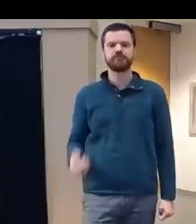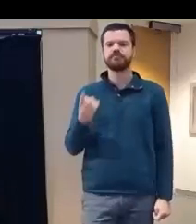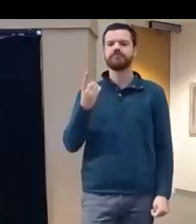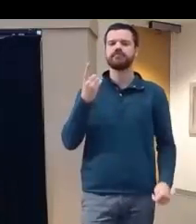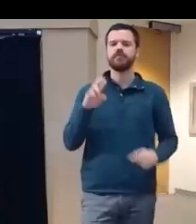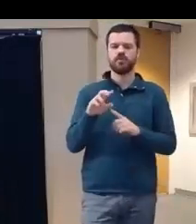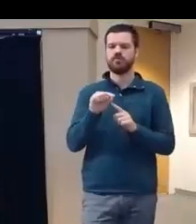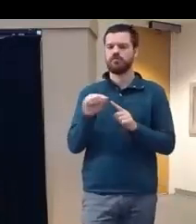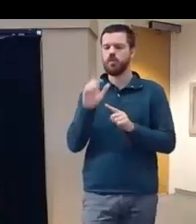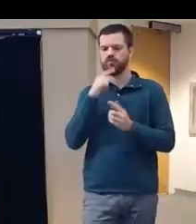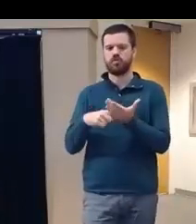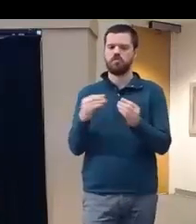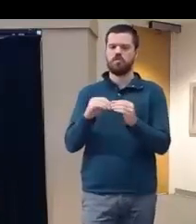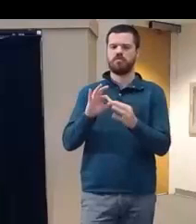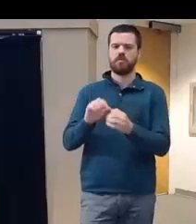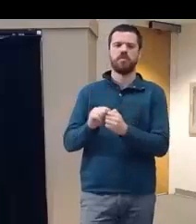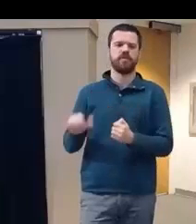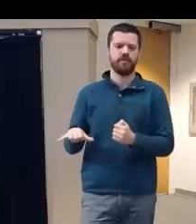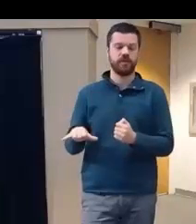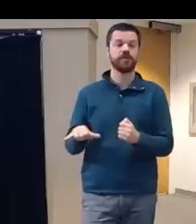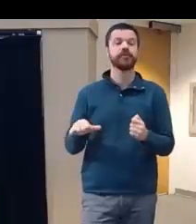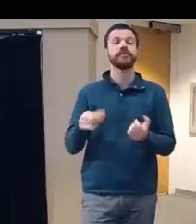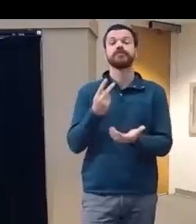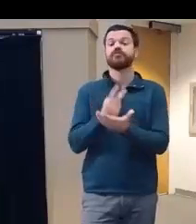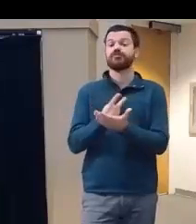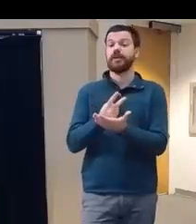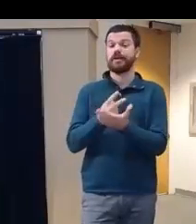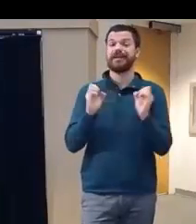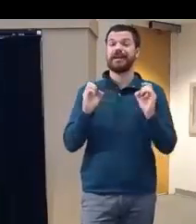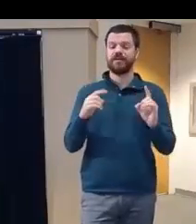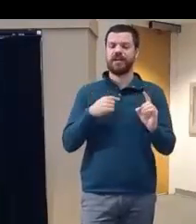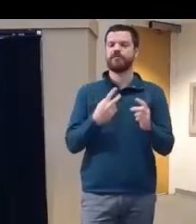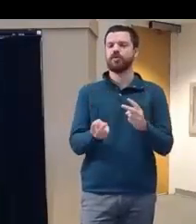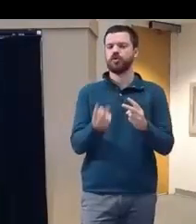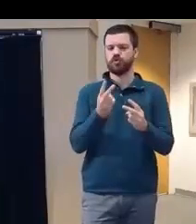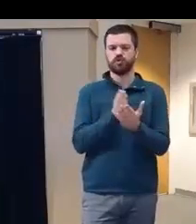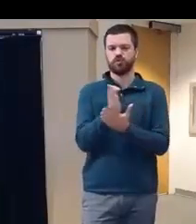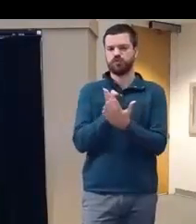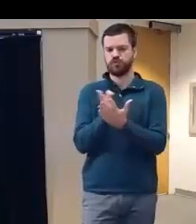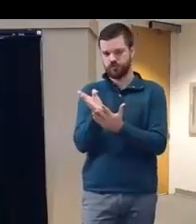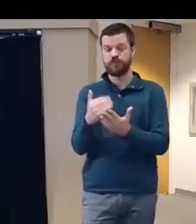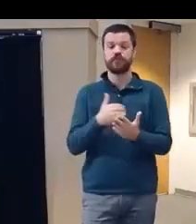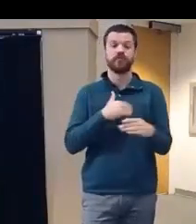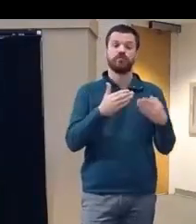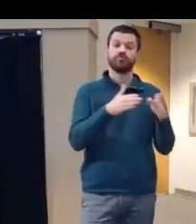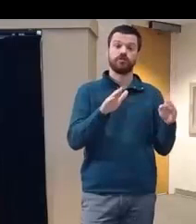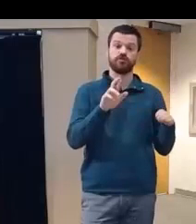that in graduate medical education we have two main arms one is our general residency which